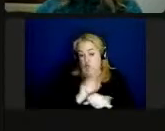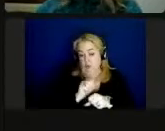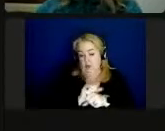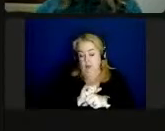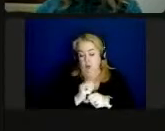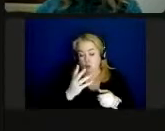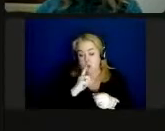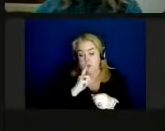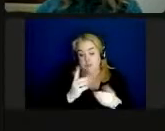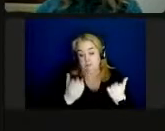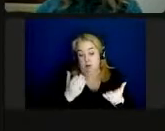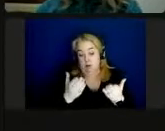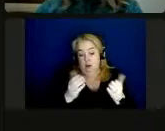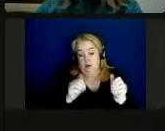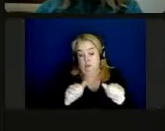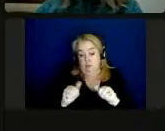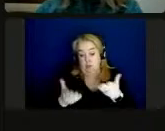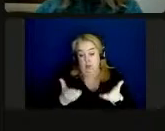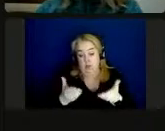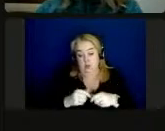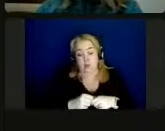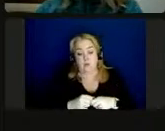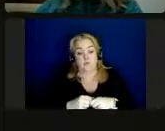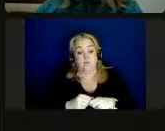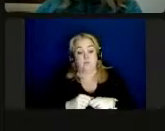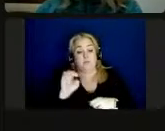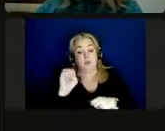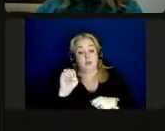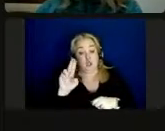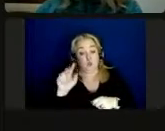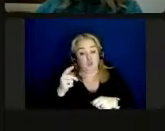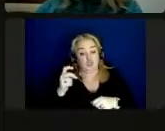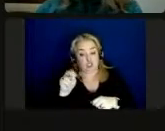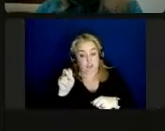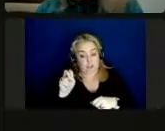WAS GOING TO DO WE HAVE ENOUGH